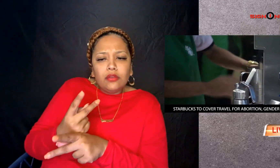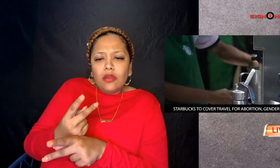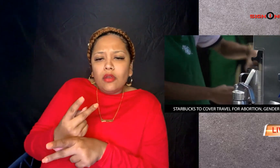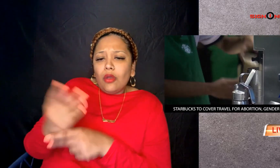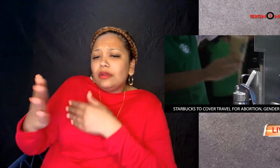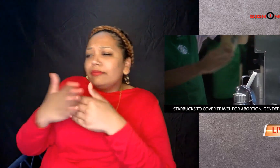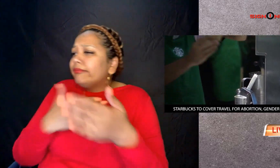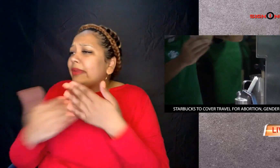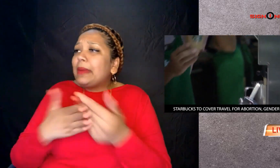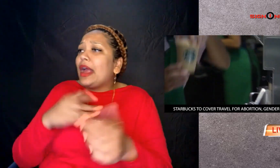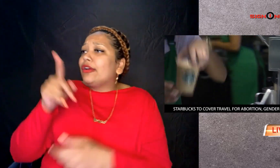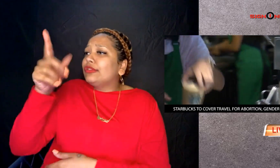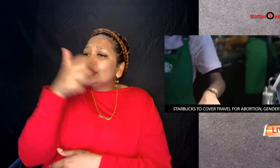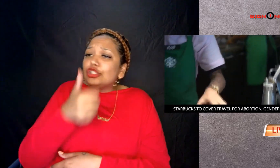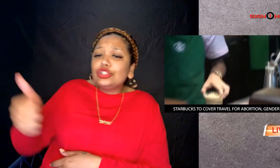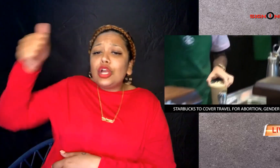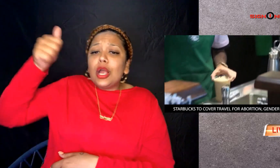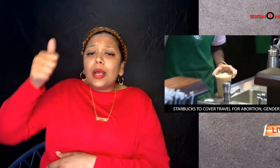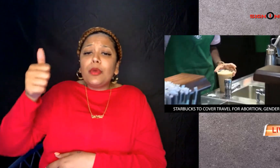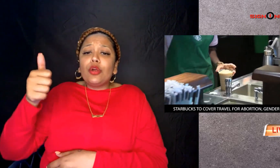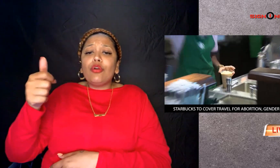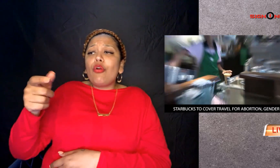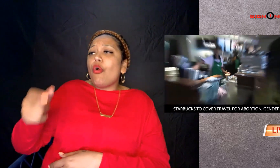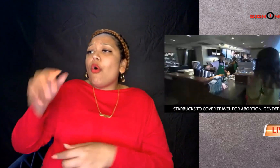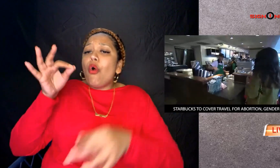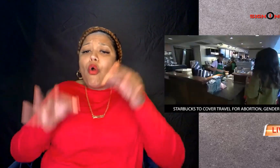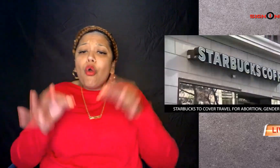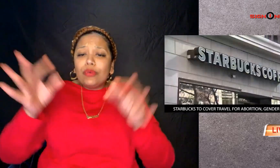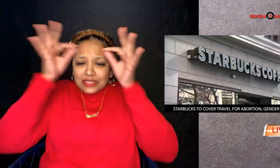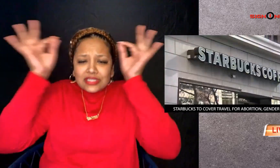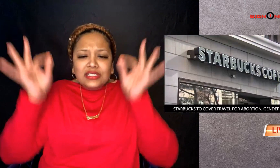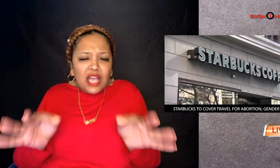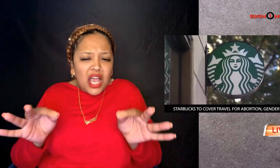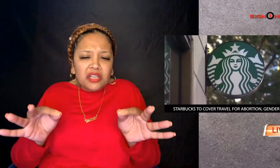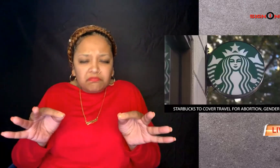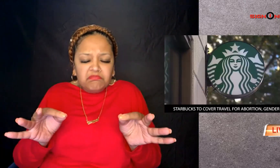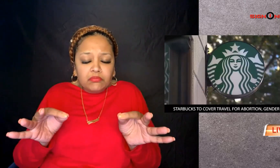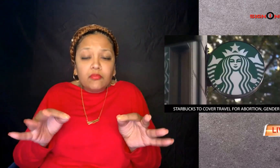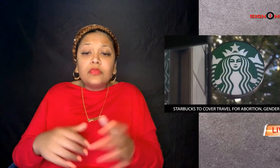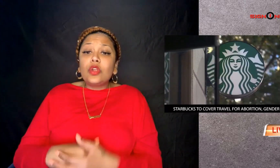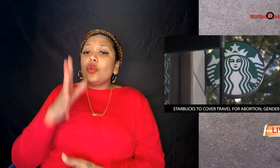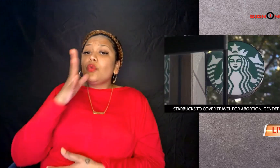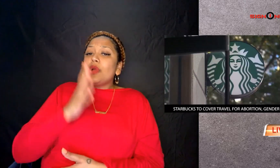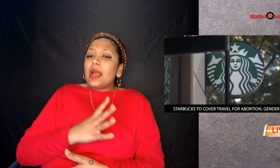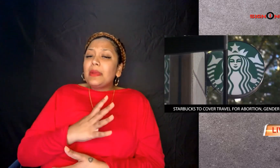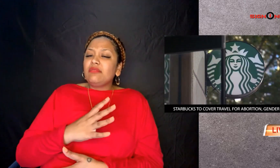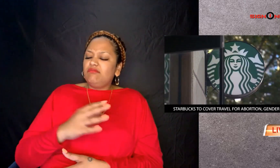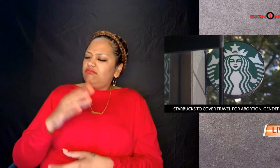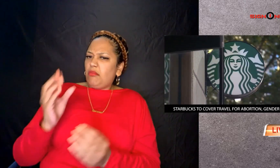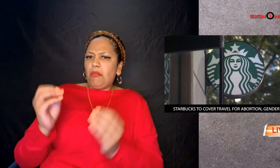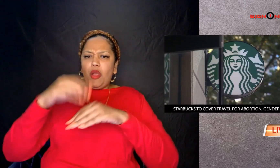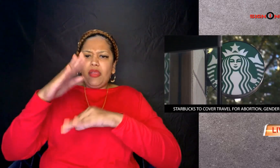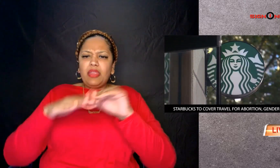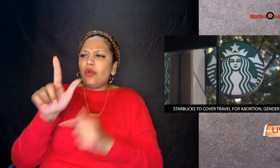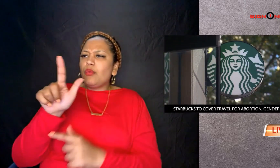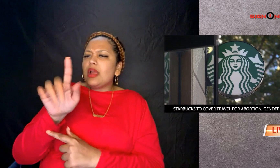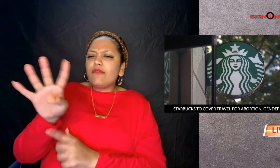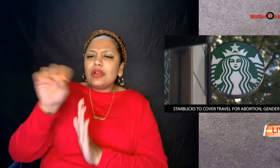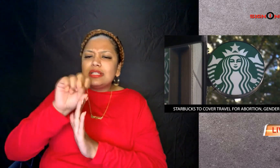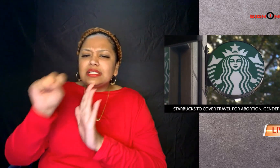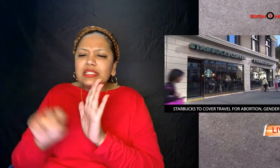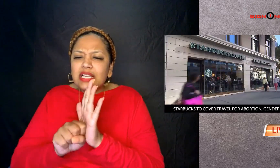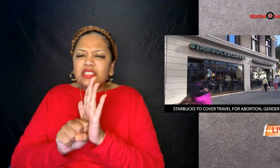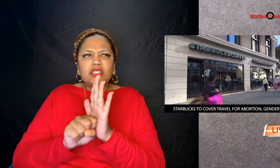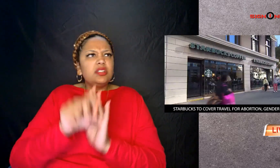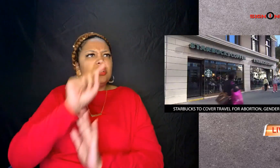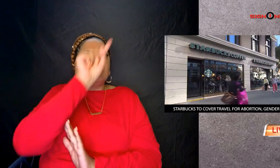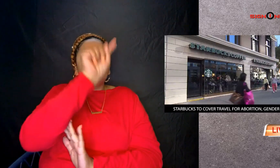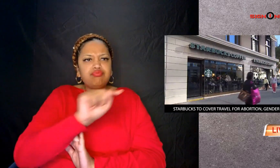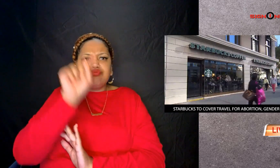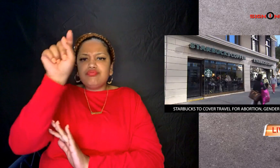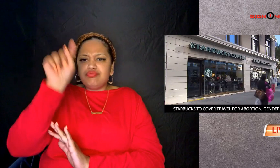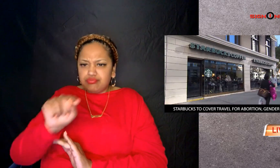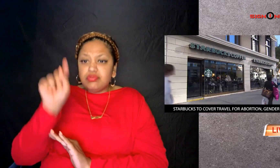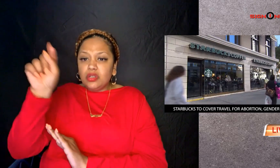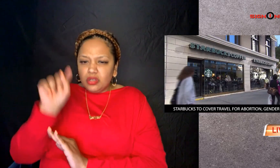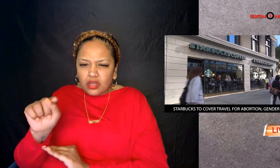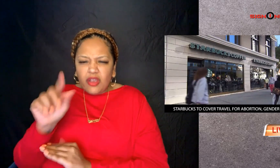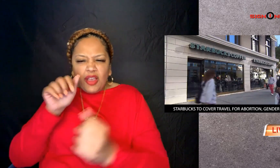health care regardless of what the Supreme Court decides women in more than 24 states